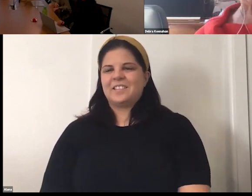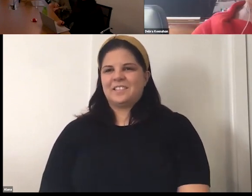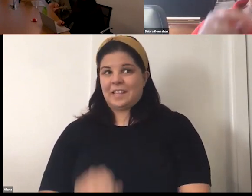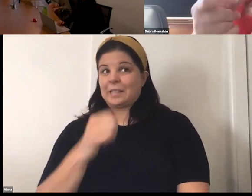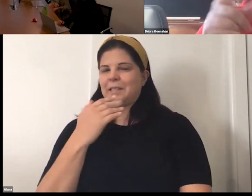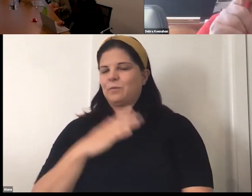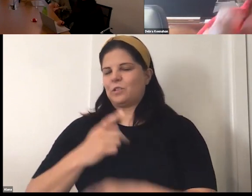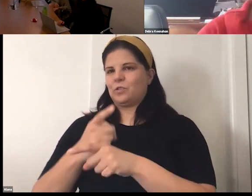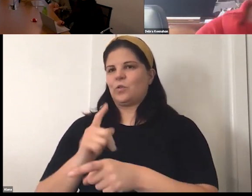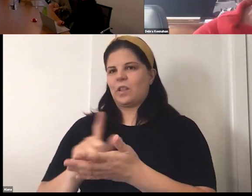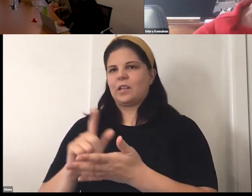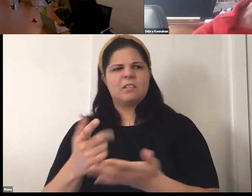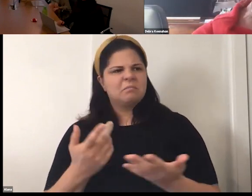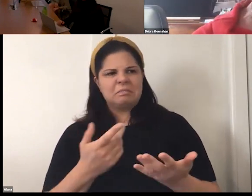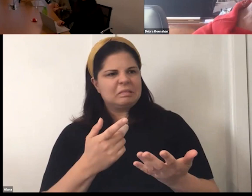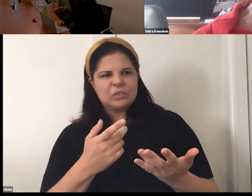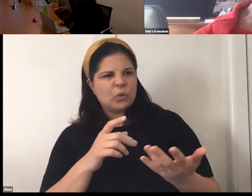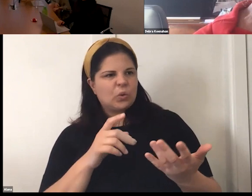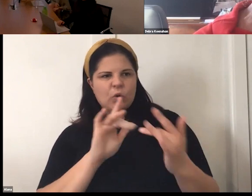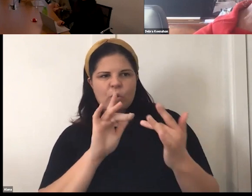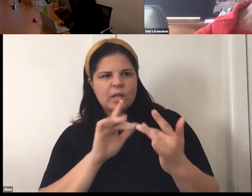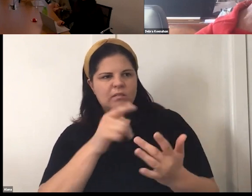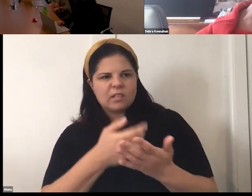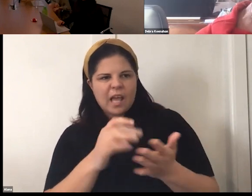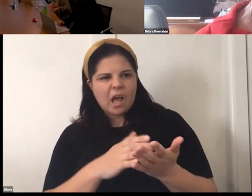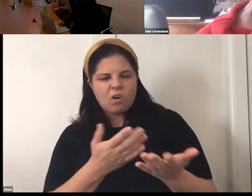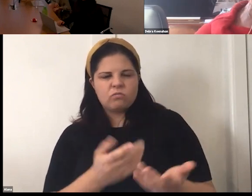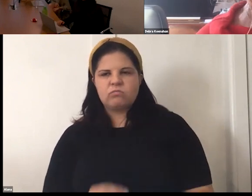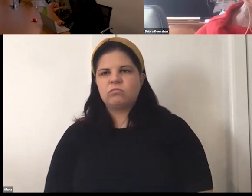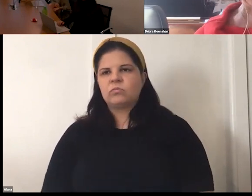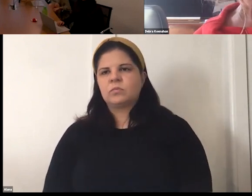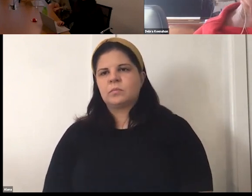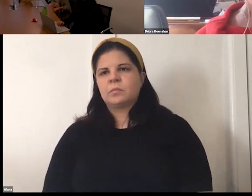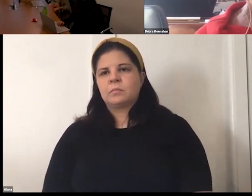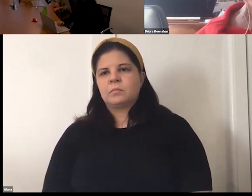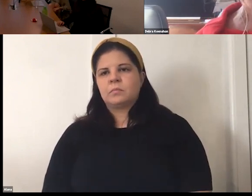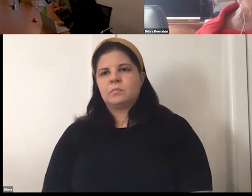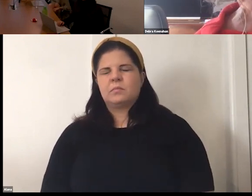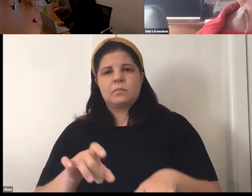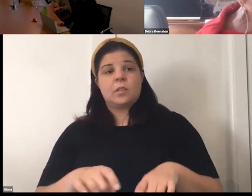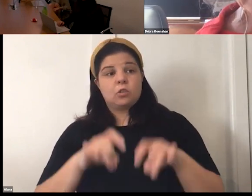How could we connect would you suggest? Via the Australia Council perhaps.